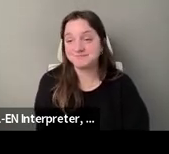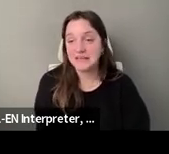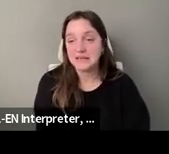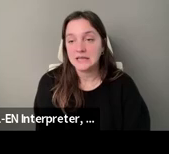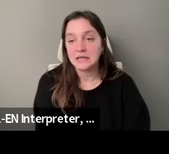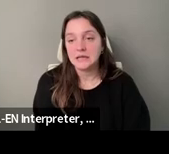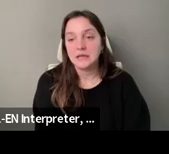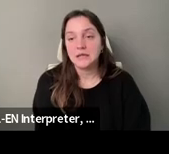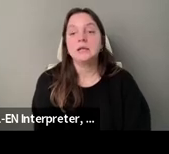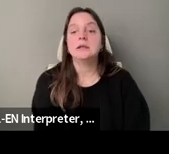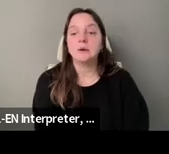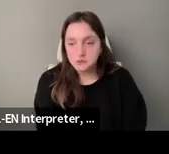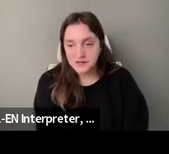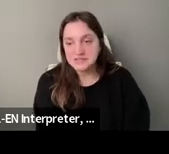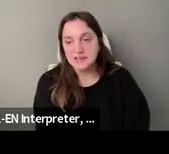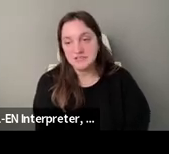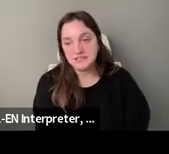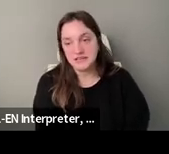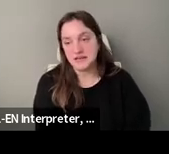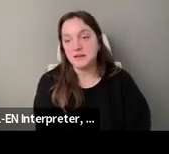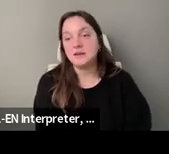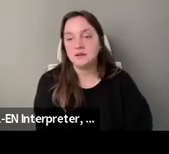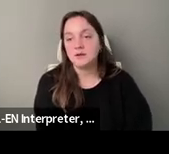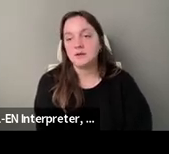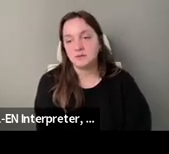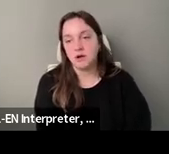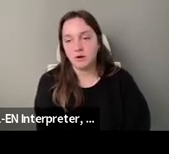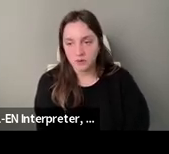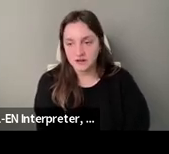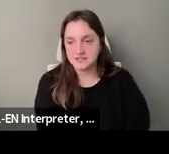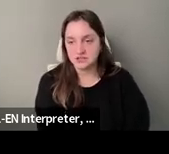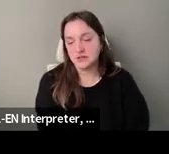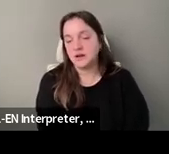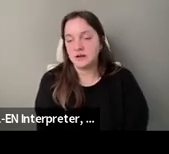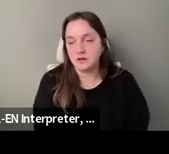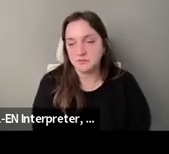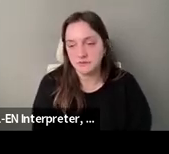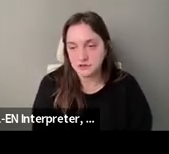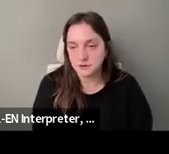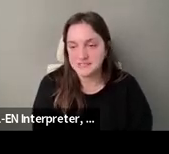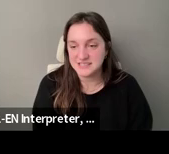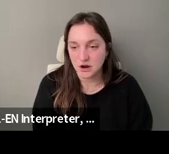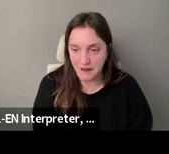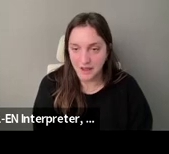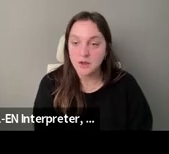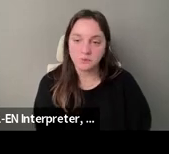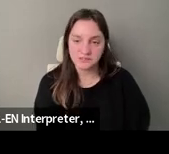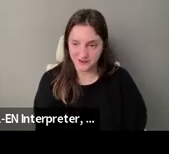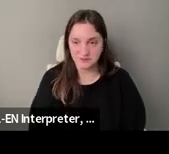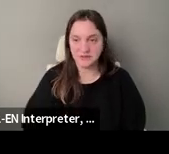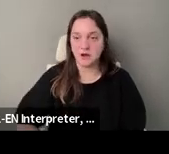centric. Now, in 2017, our organization, I'll refer to it as DRA, was founded on a volunteer basis. And initially